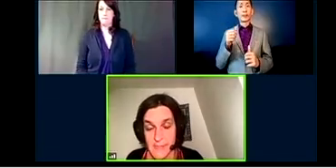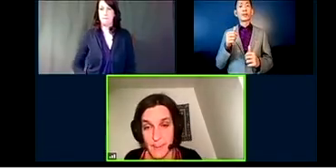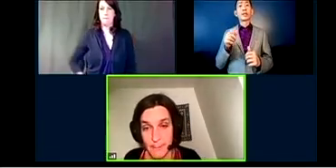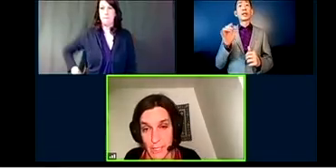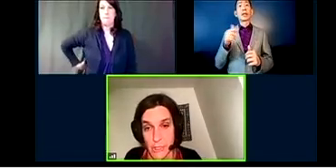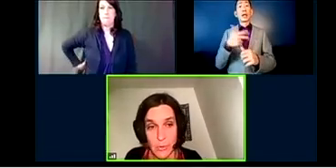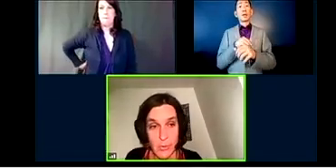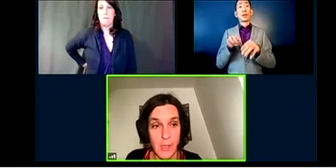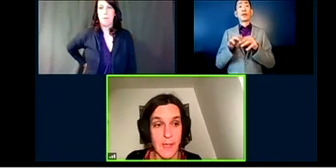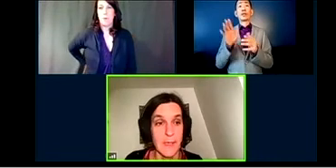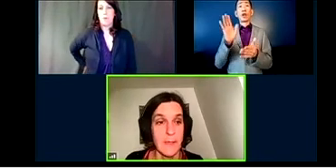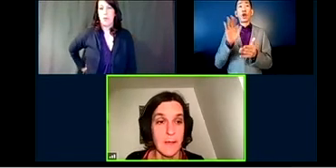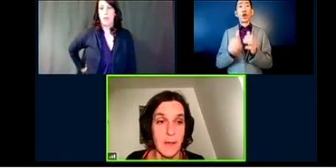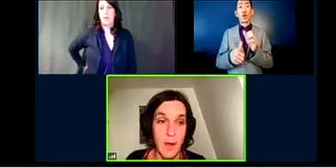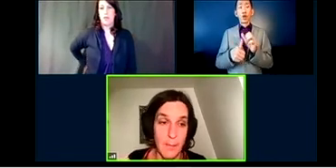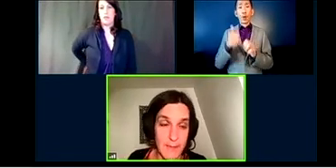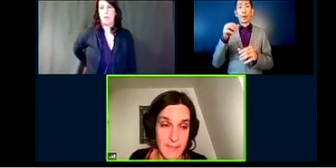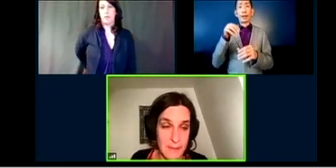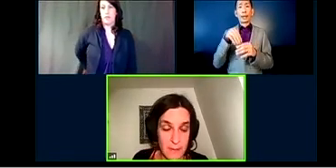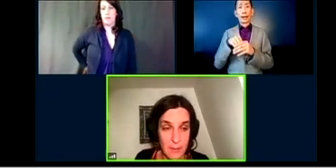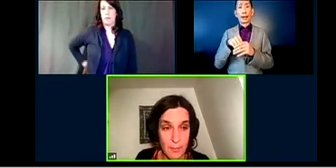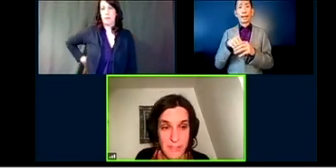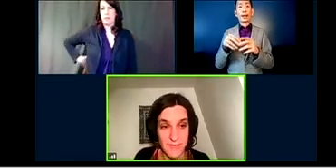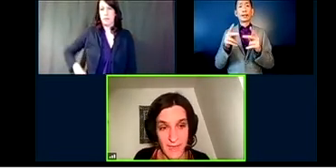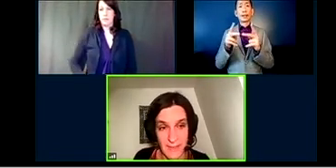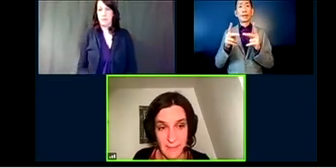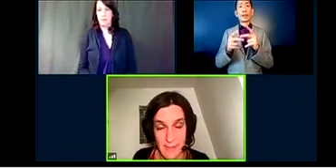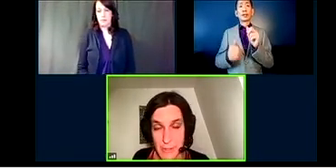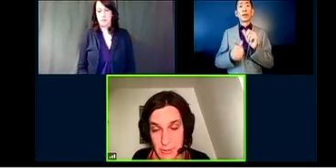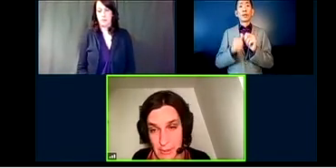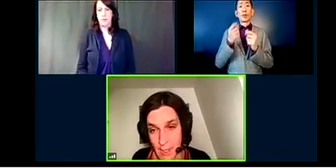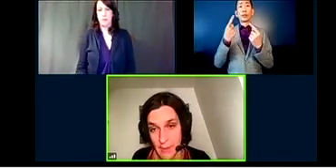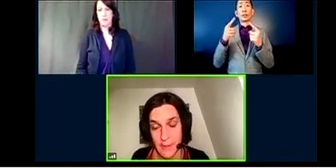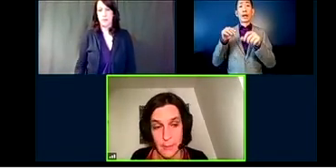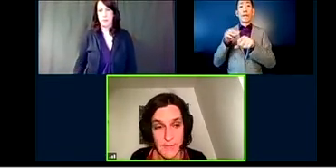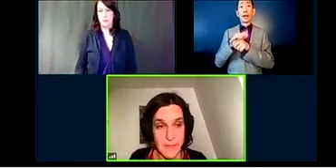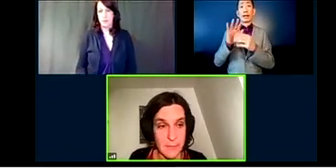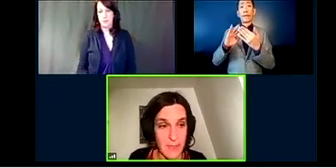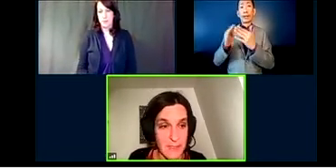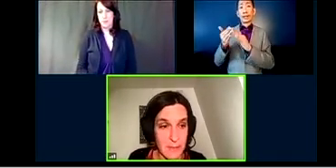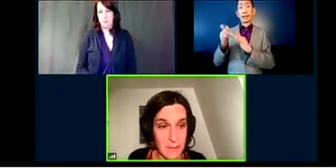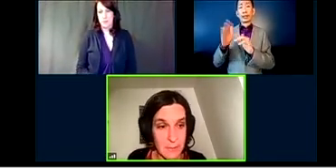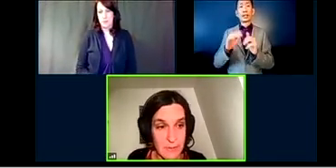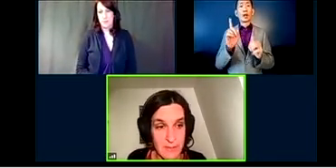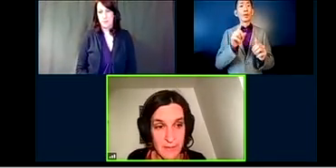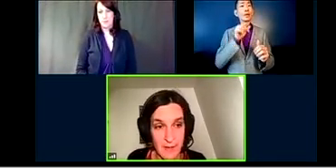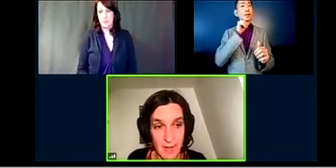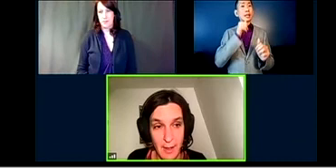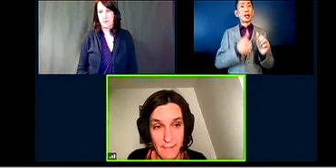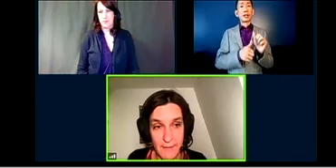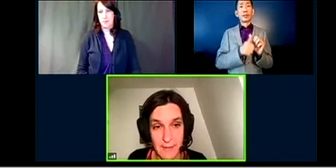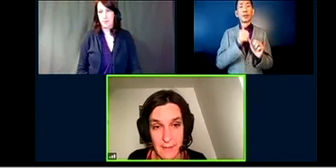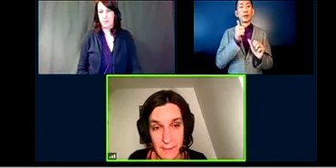THE LOWEST. THE IMMUNIZATION LEVELS ARE MUCH LOWER IN THE PLACES, MOST AFFECTED VILLAGES THAN IN PLACES